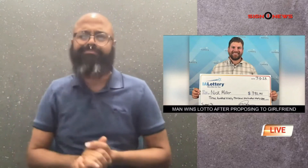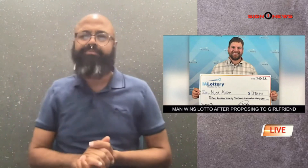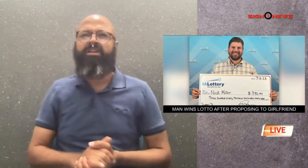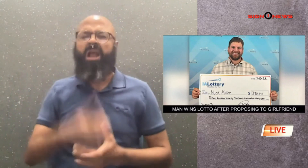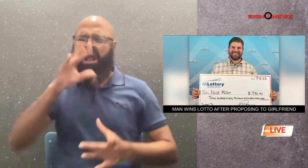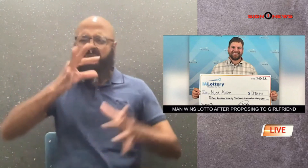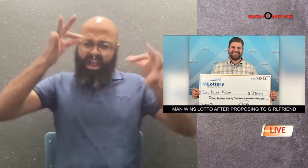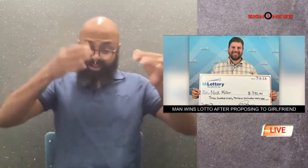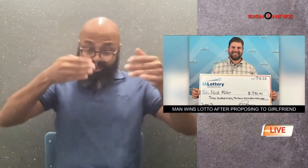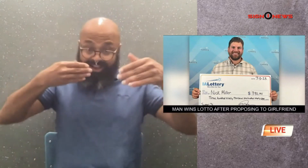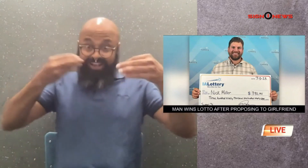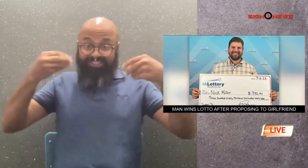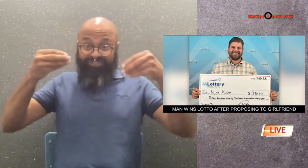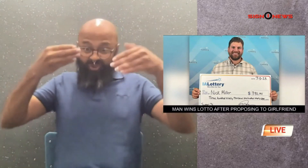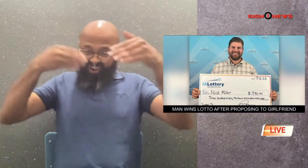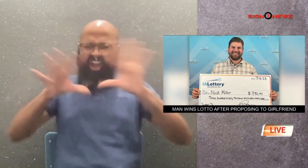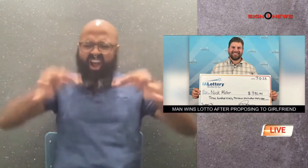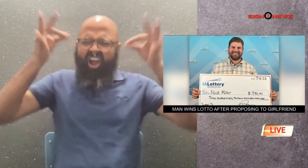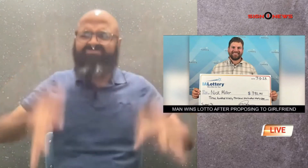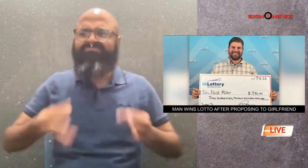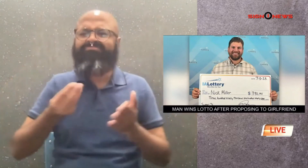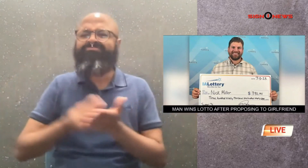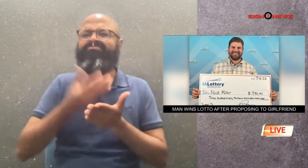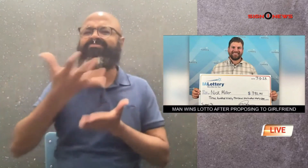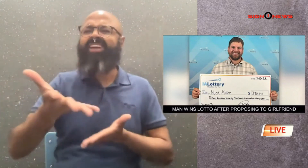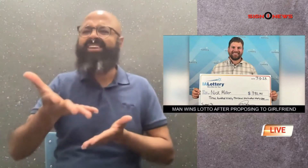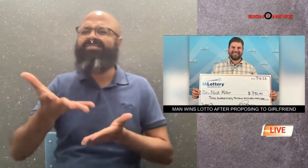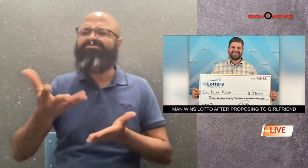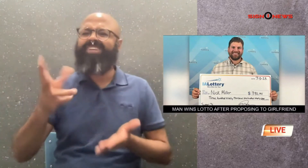he decided to buy a $30 Insta Win lotto ticket.